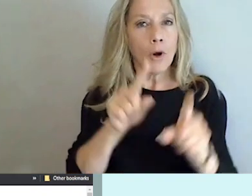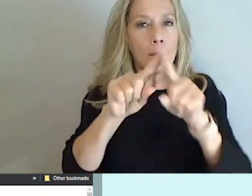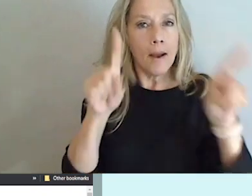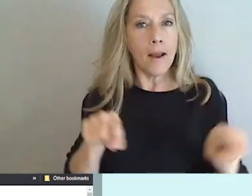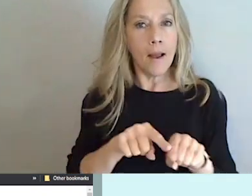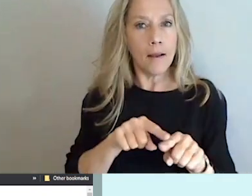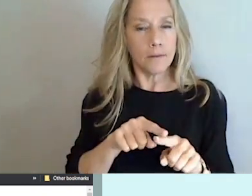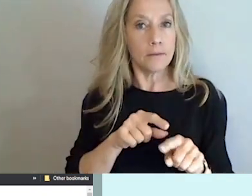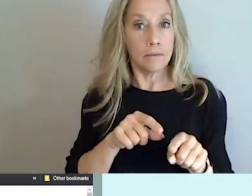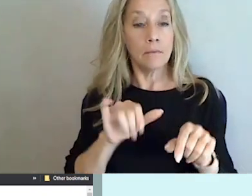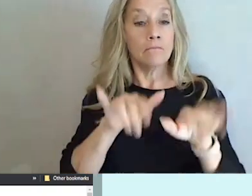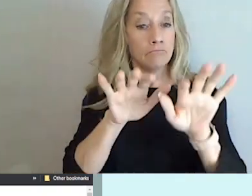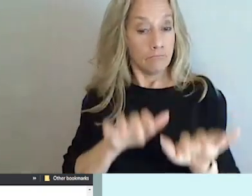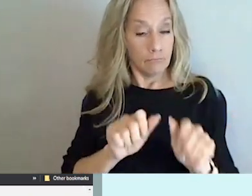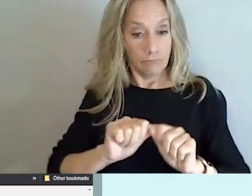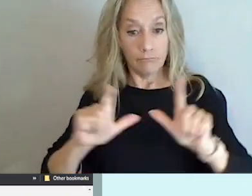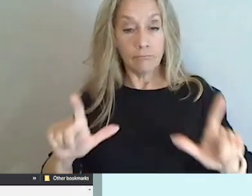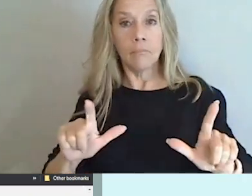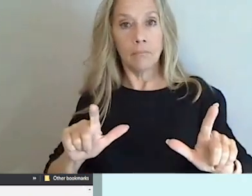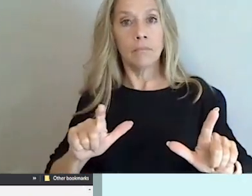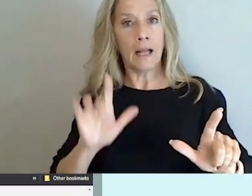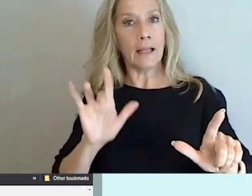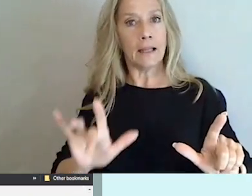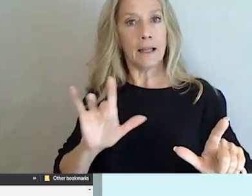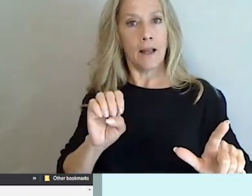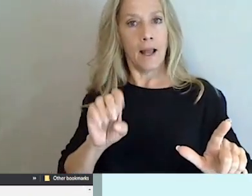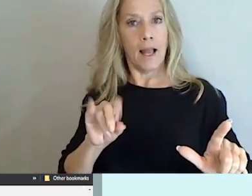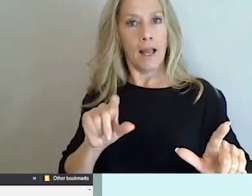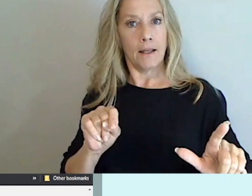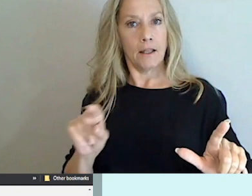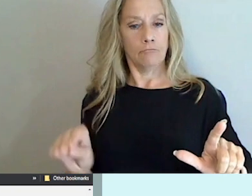Once the Summary Page appears, click Edit and make any needed changes.